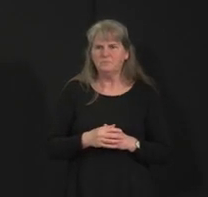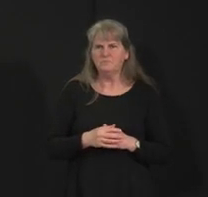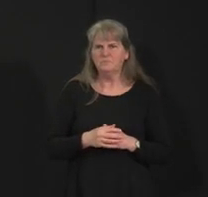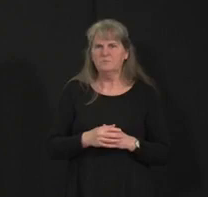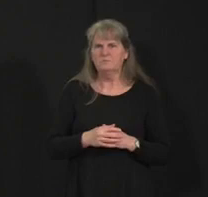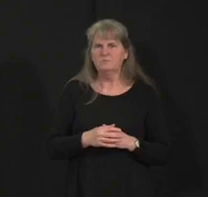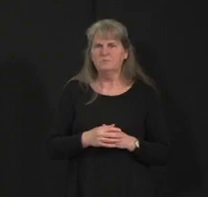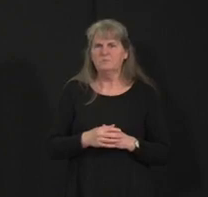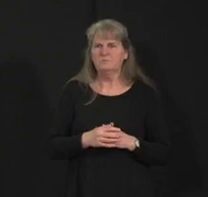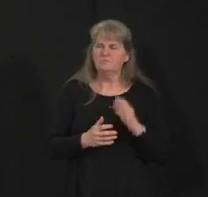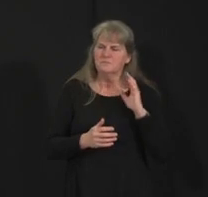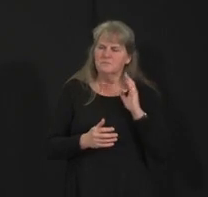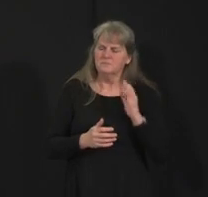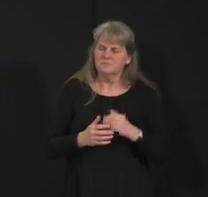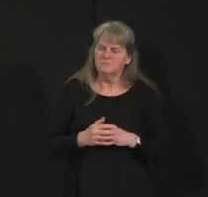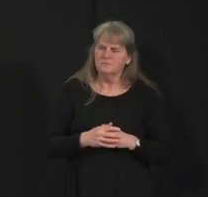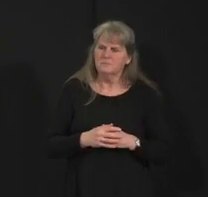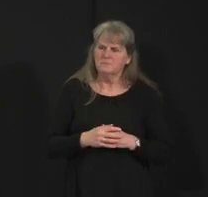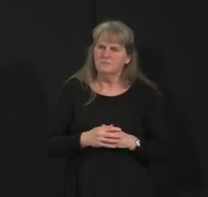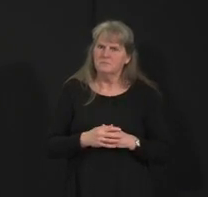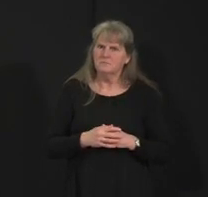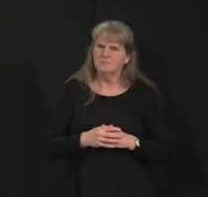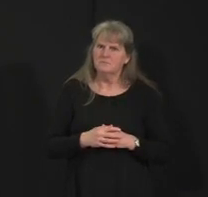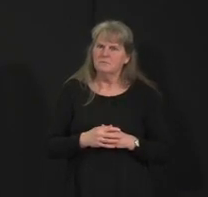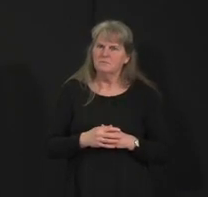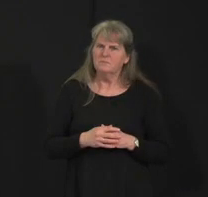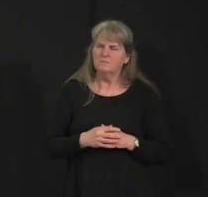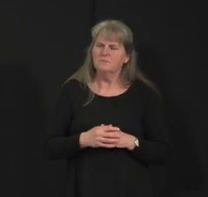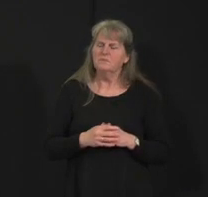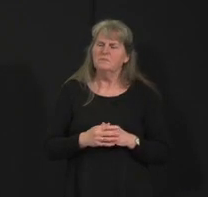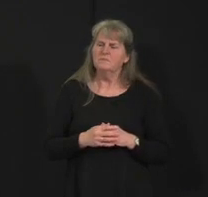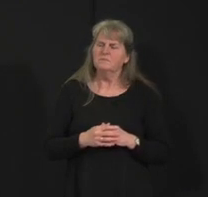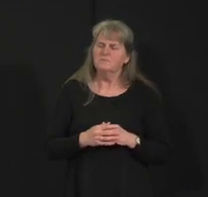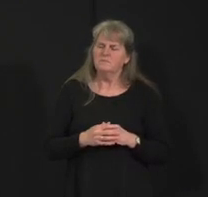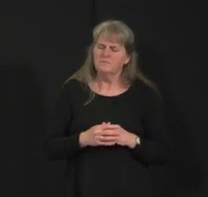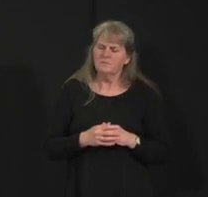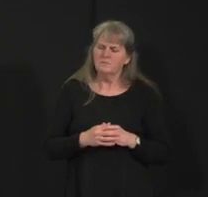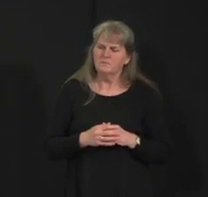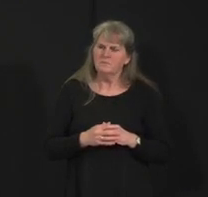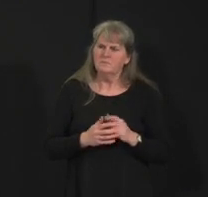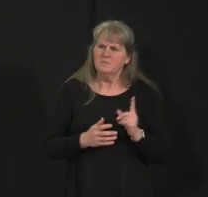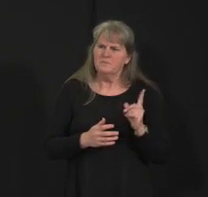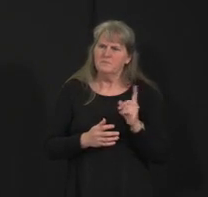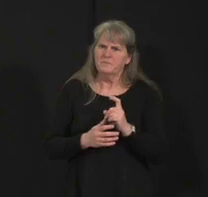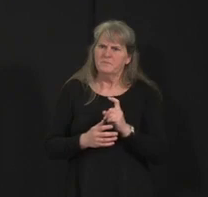.Hi, I have a question regarding